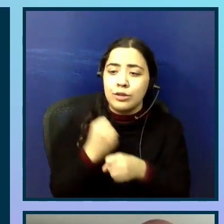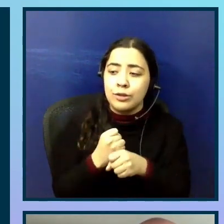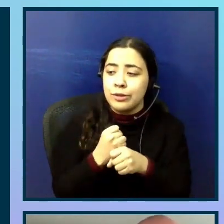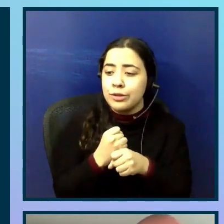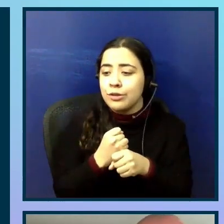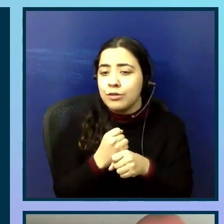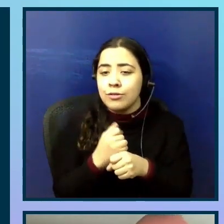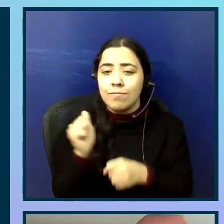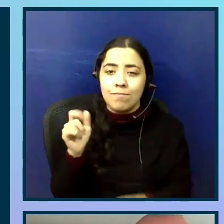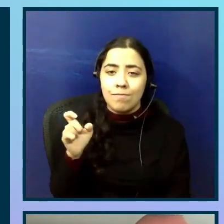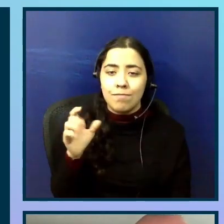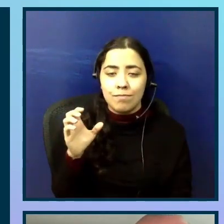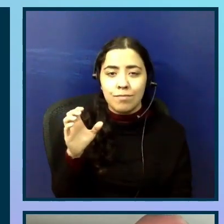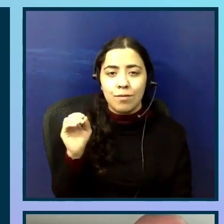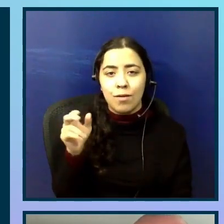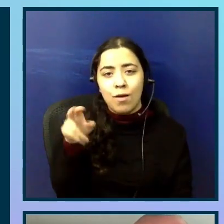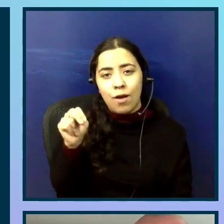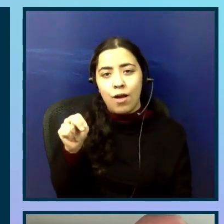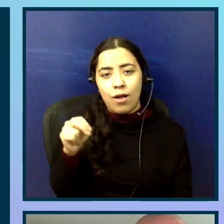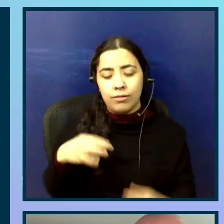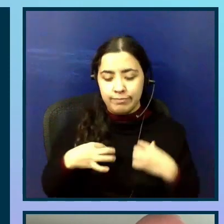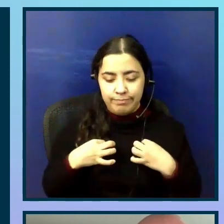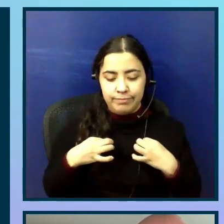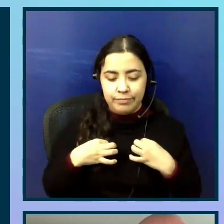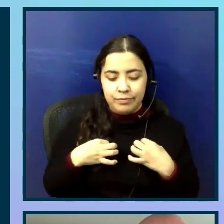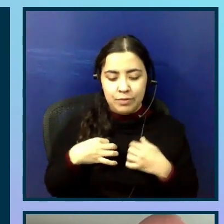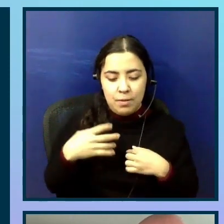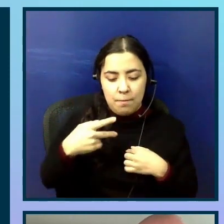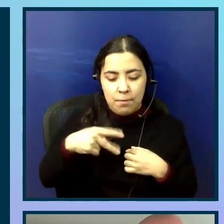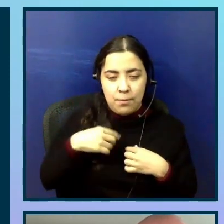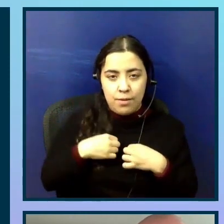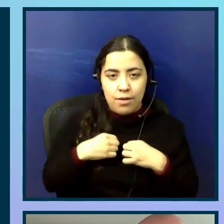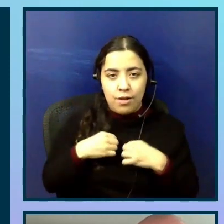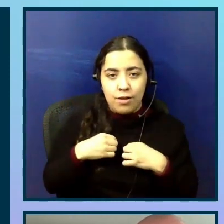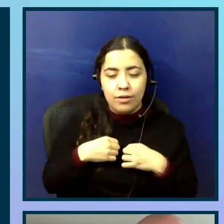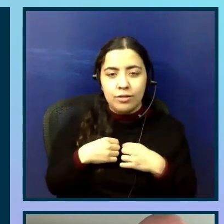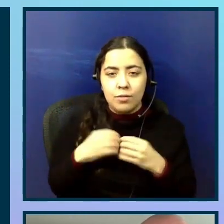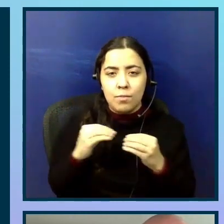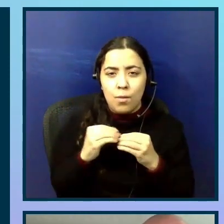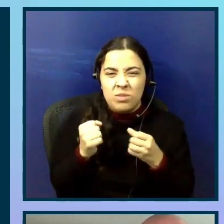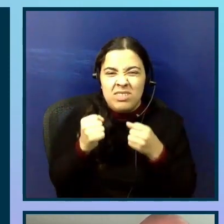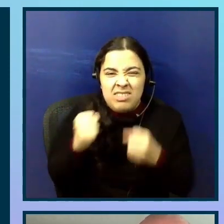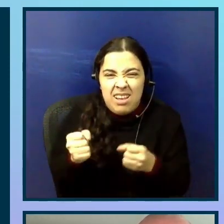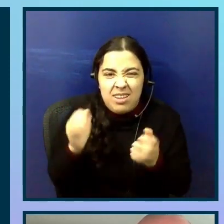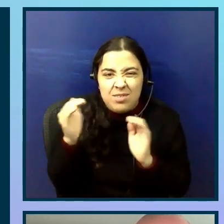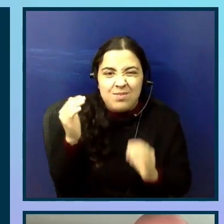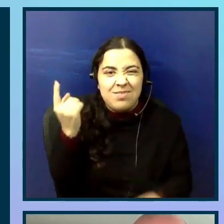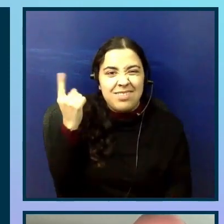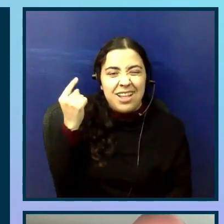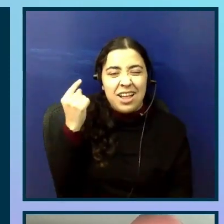Excon t-shirt being a bit snugger than last year's Excon t-shirt I obviously had a very good Christmas.